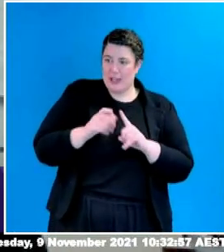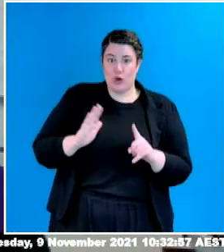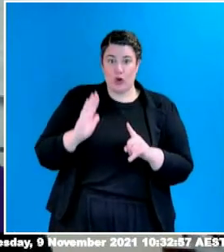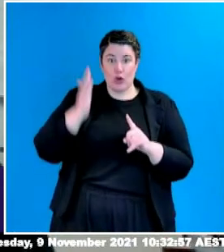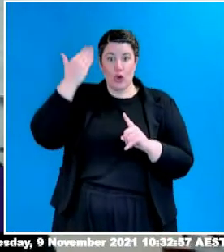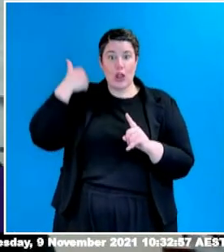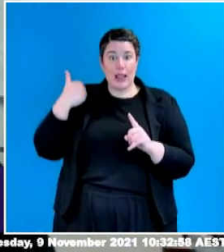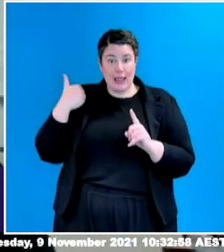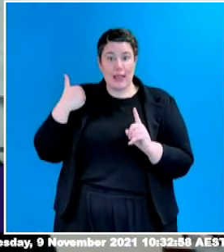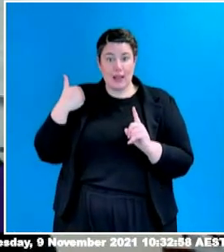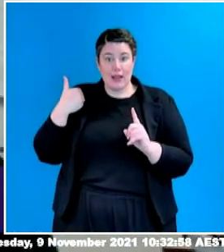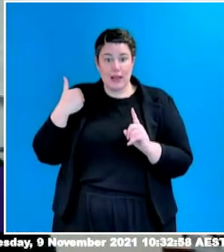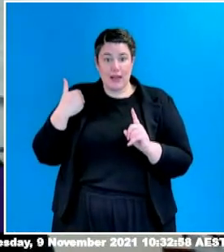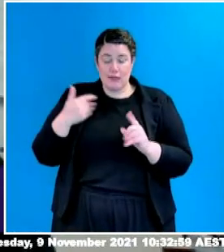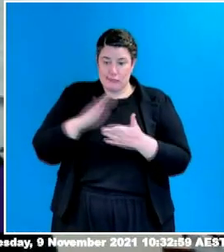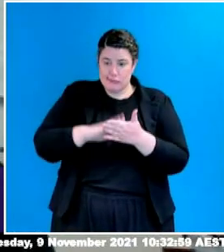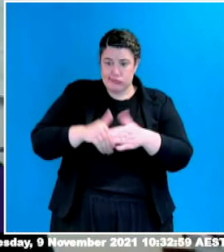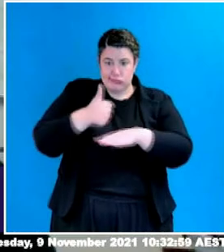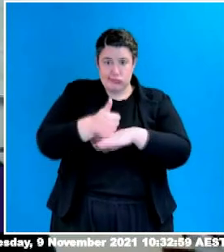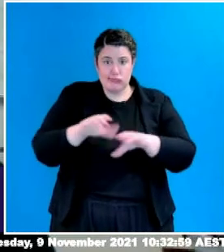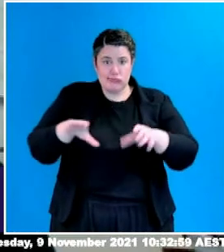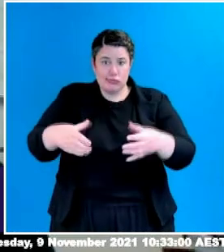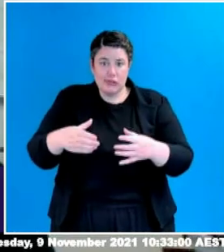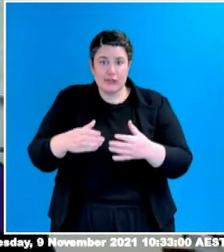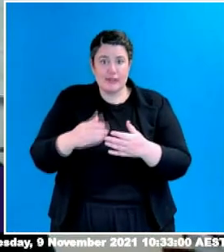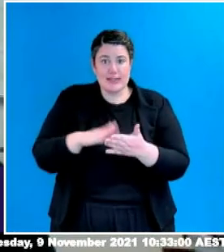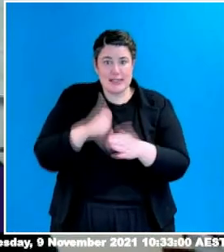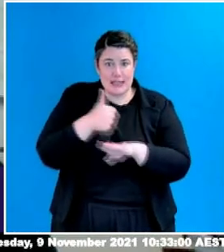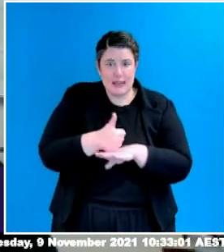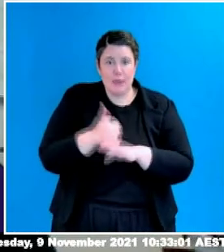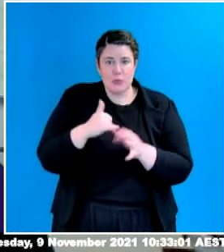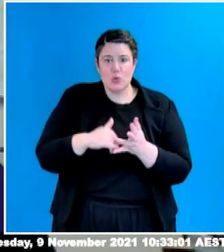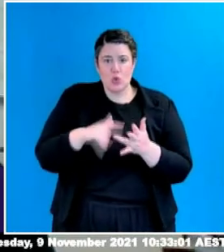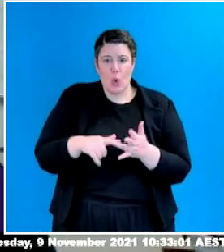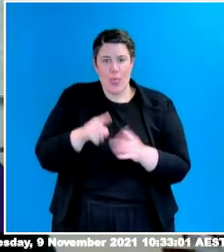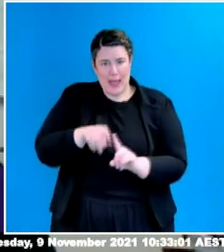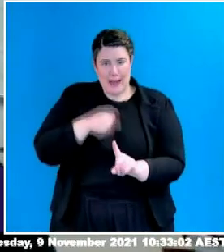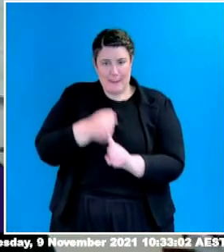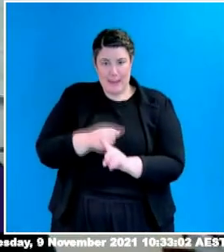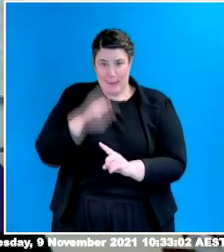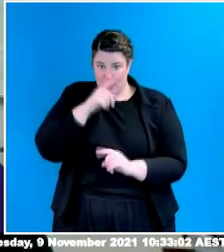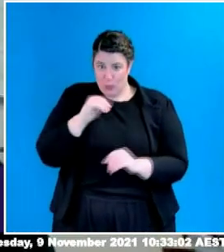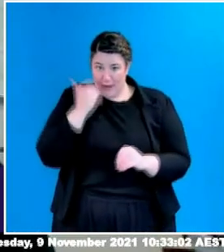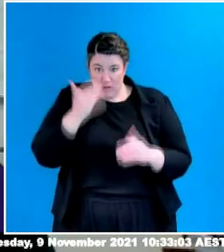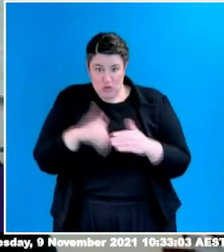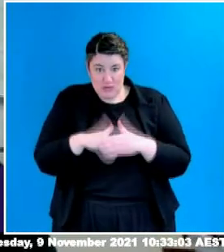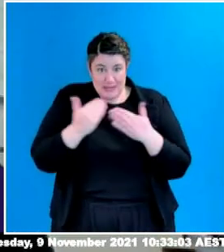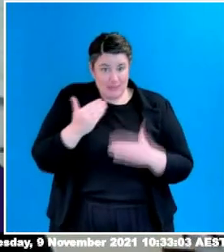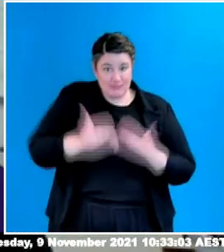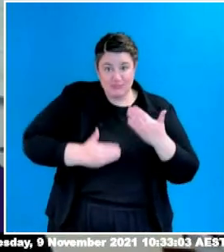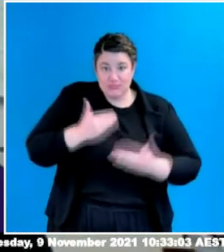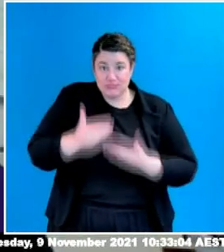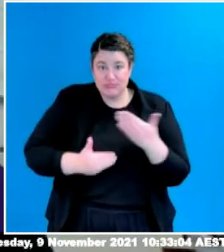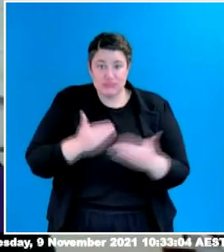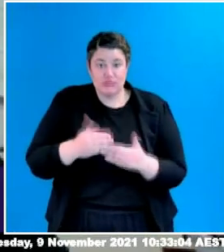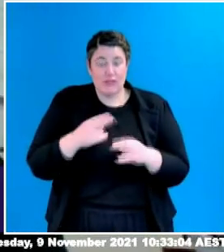senior practitioner was established. That has a very practical day-to-day impact for people in terms of their